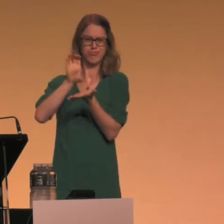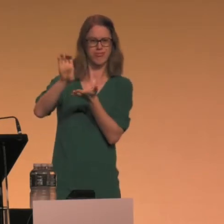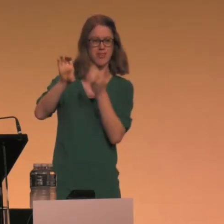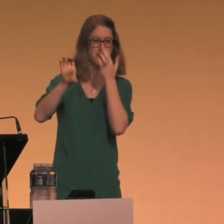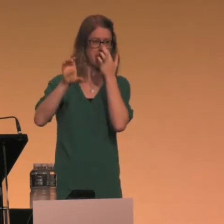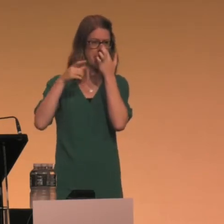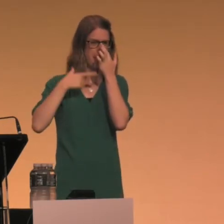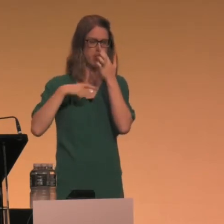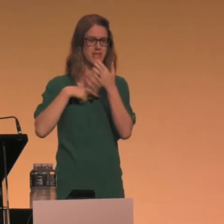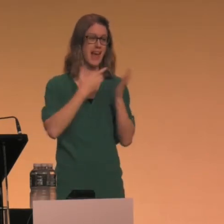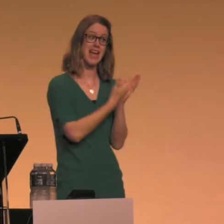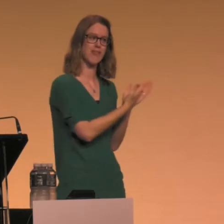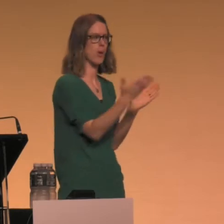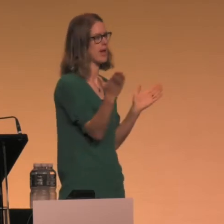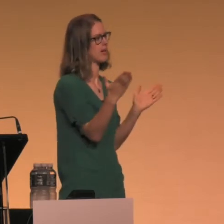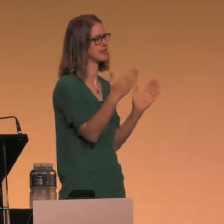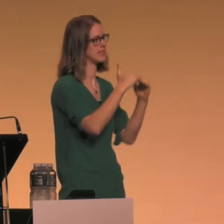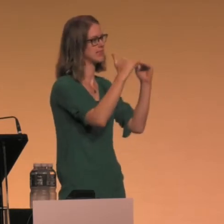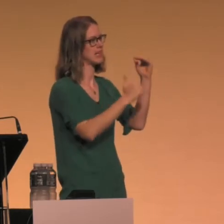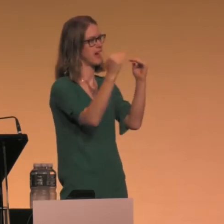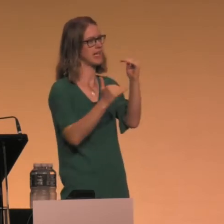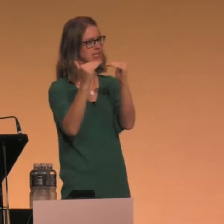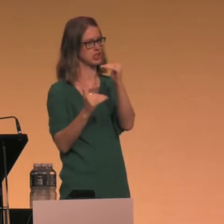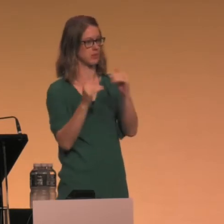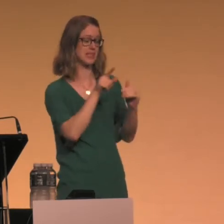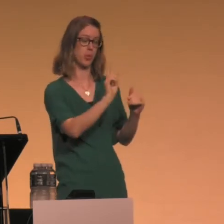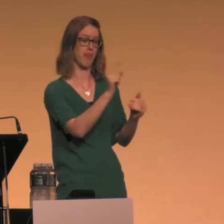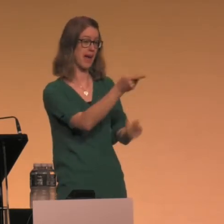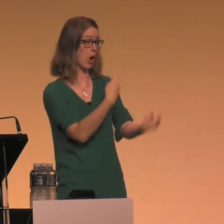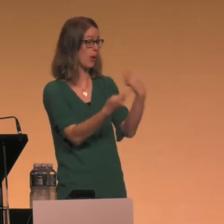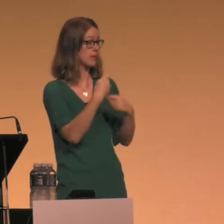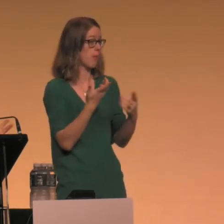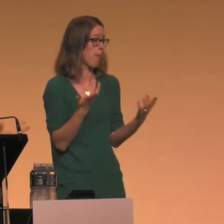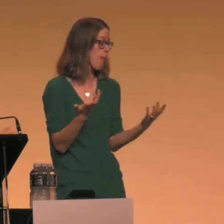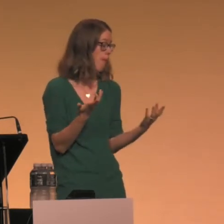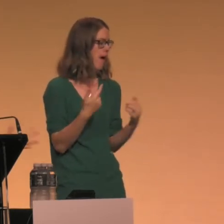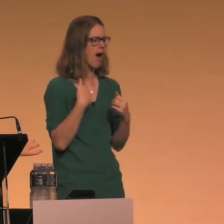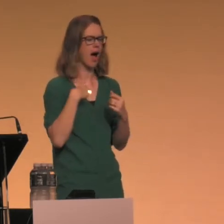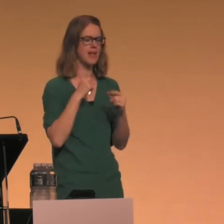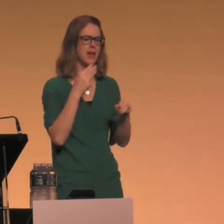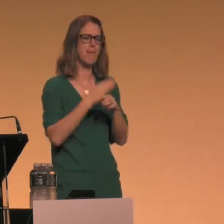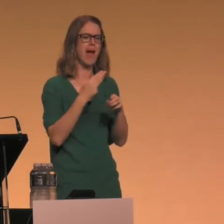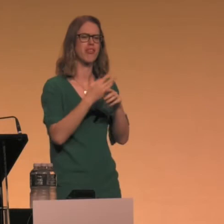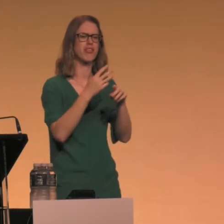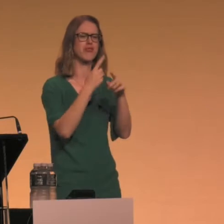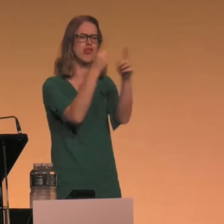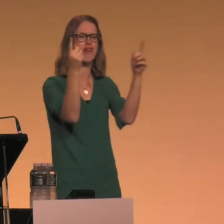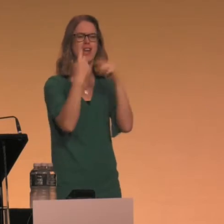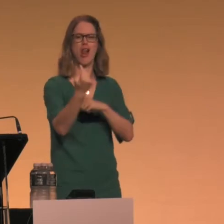because everybody else is not, according to them. And I did a math degree a long time ago,